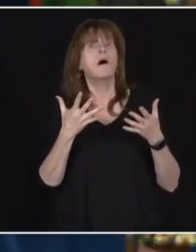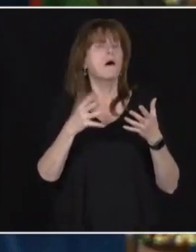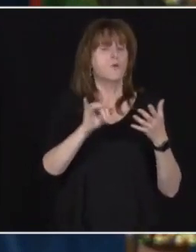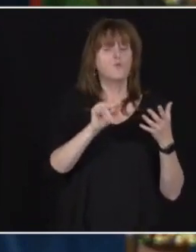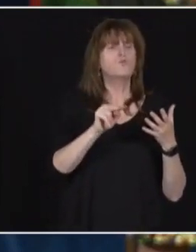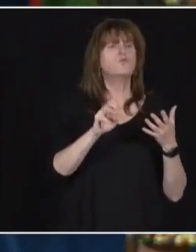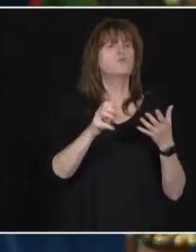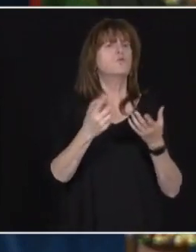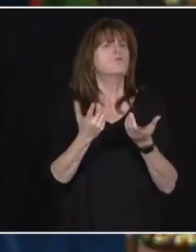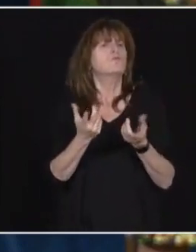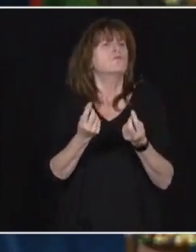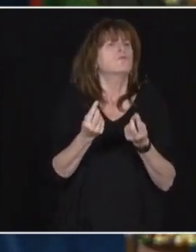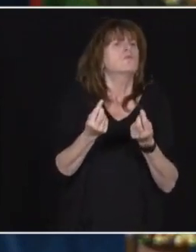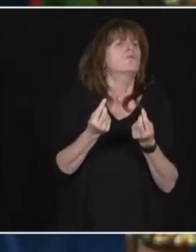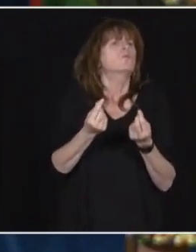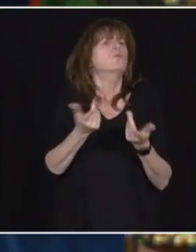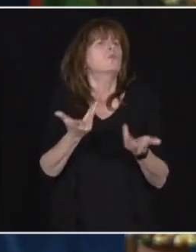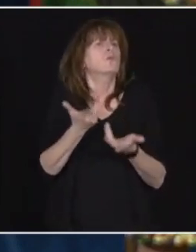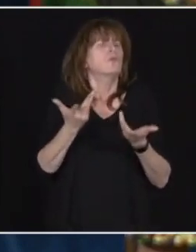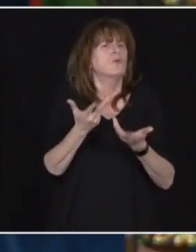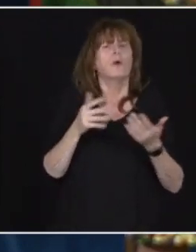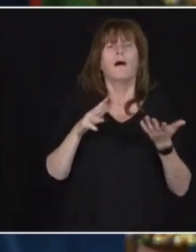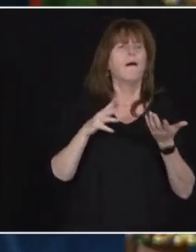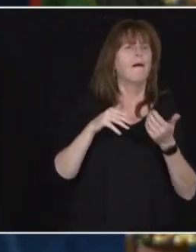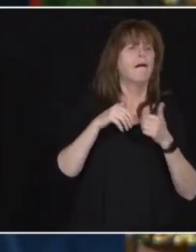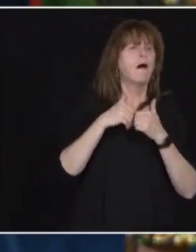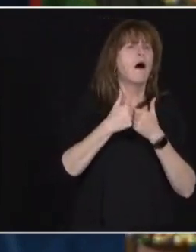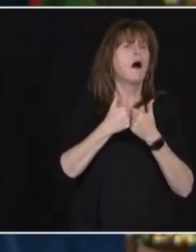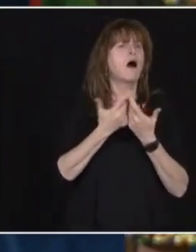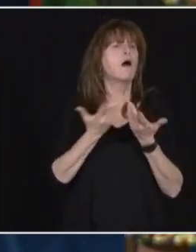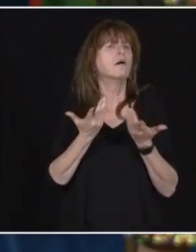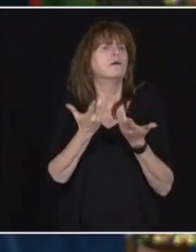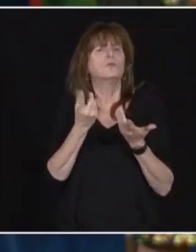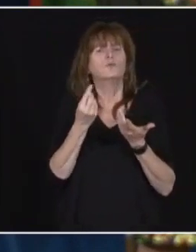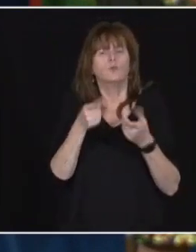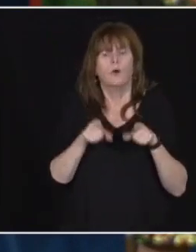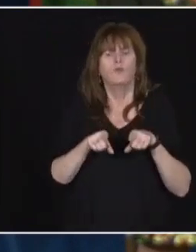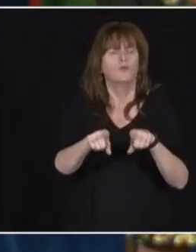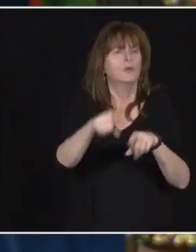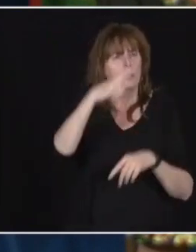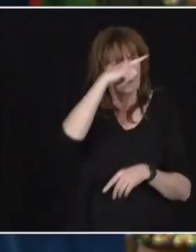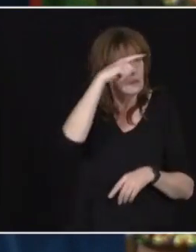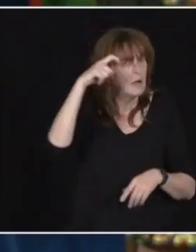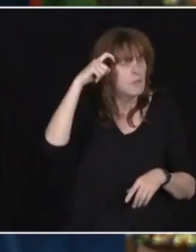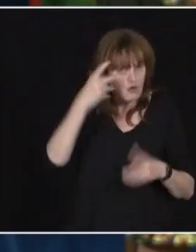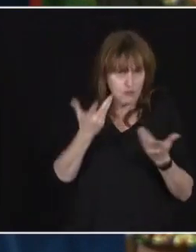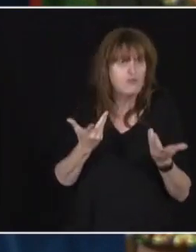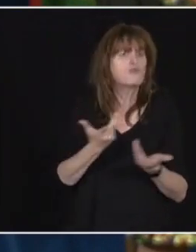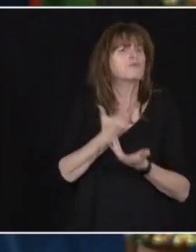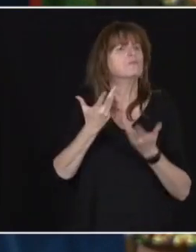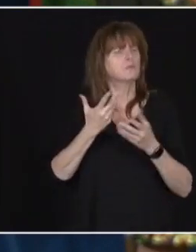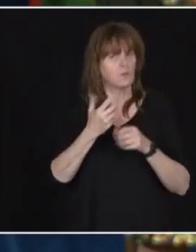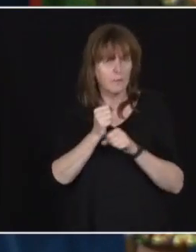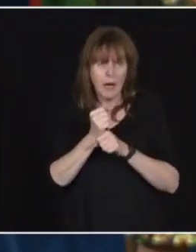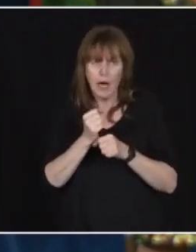the decision for June as well as the intention to scale up in a significant way to keep our kids engaged